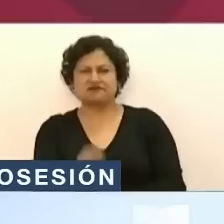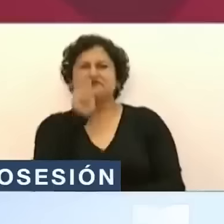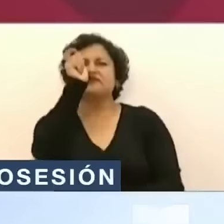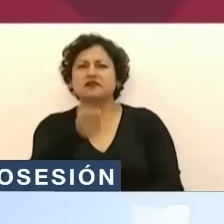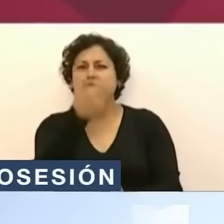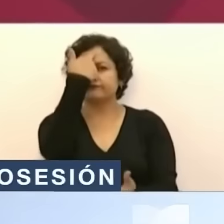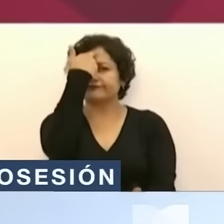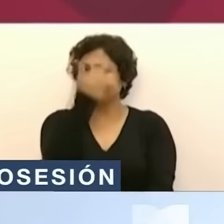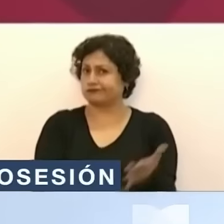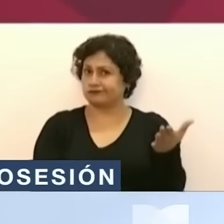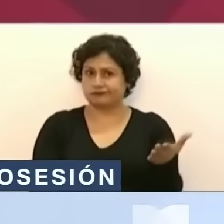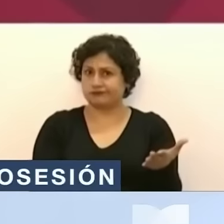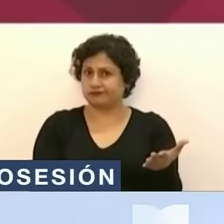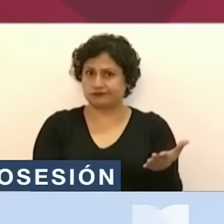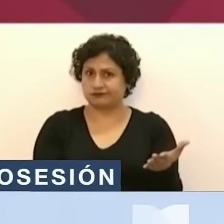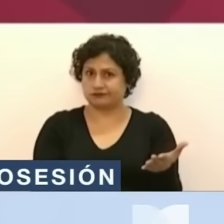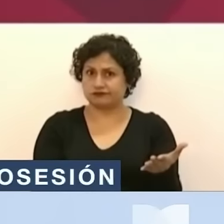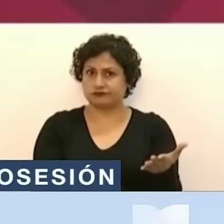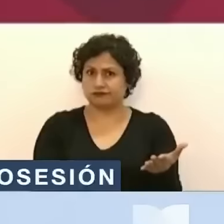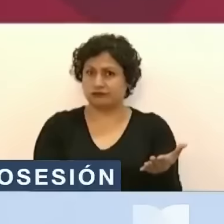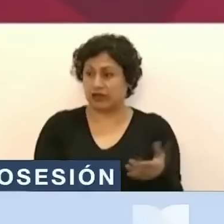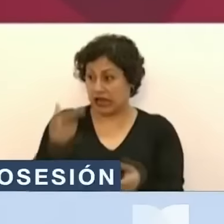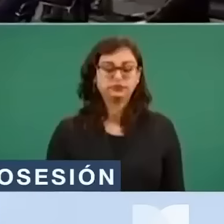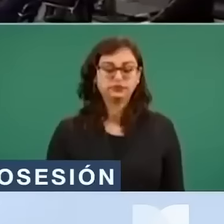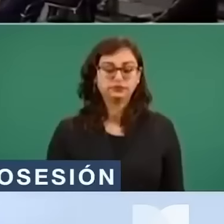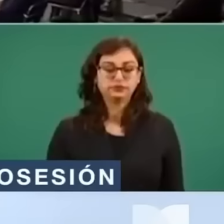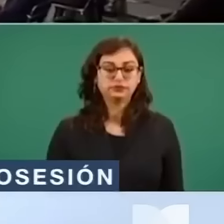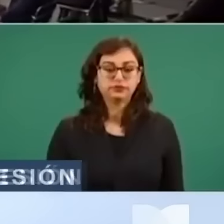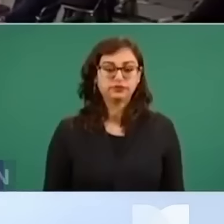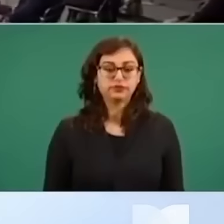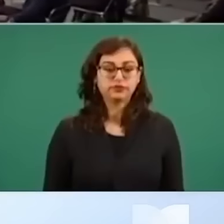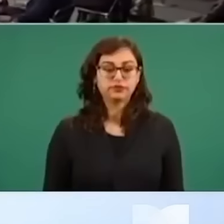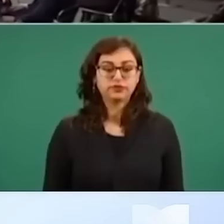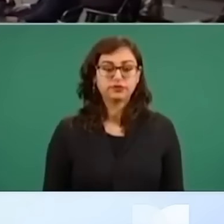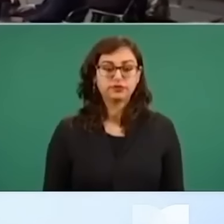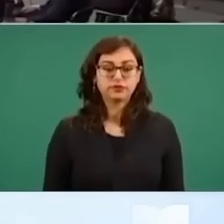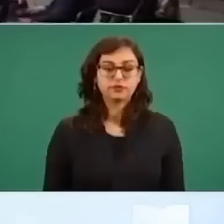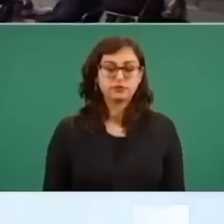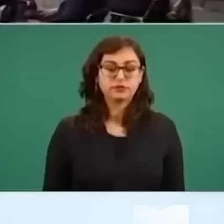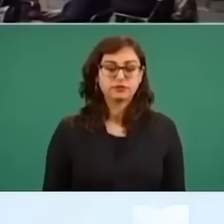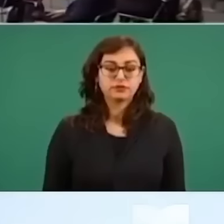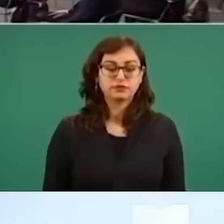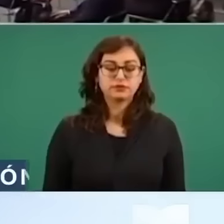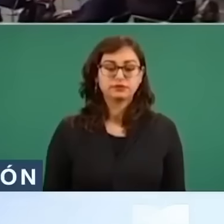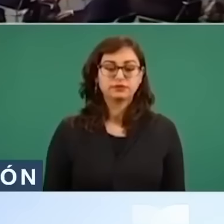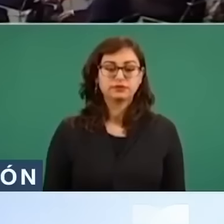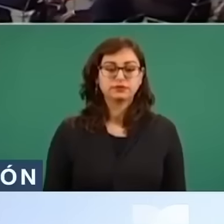A SU TOMA DE POSESIÓN. NO SOLAMENTE ES UN AGRAVIO AL PRESIDENTE, AL HOMBRE, SINO AL